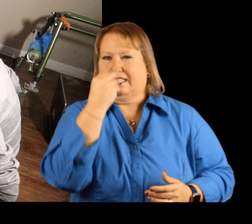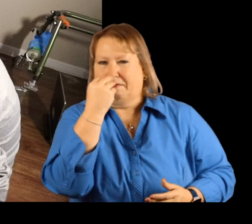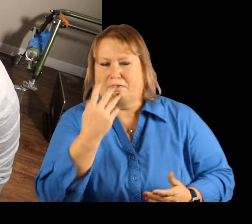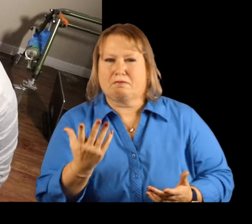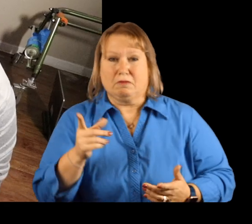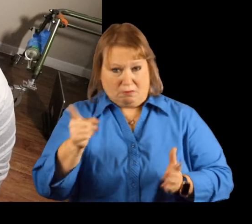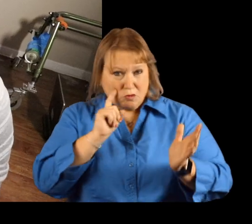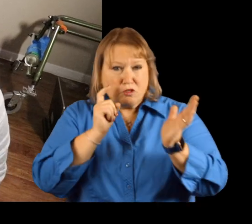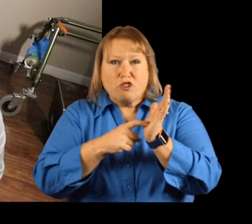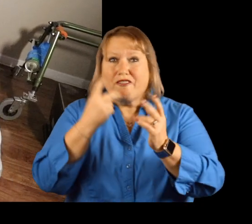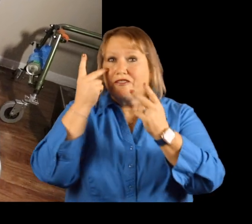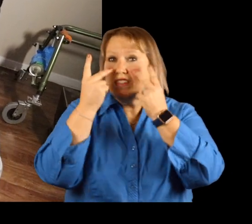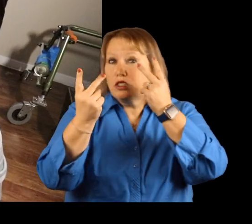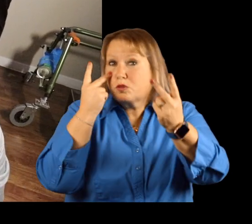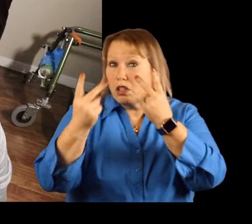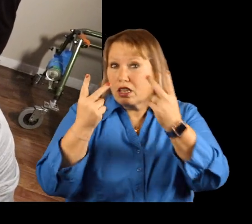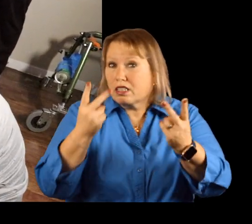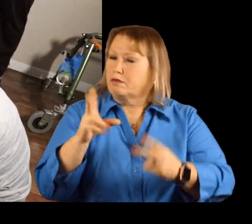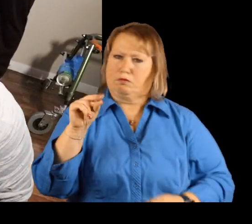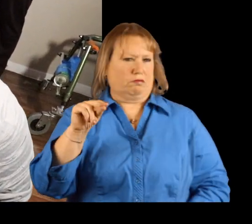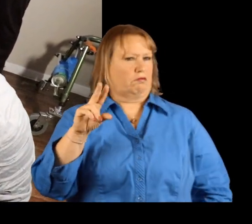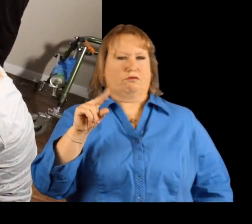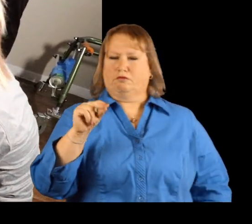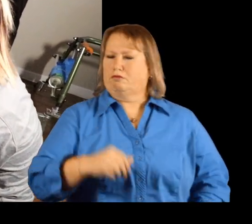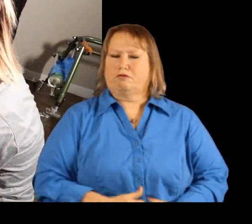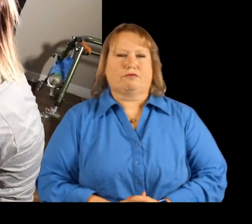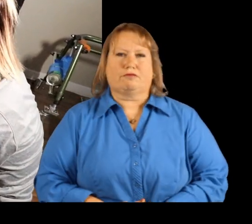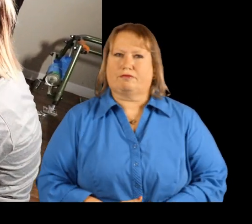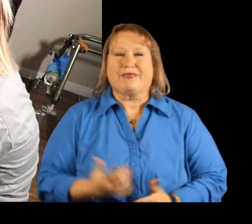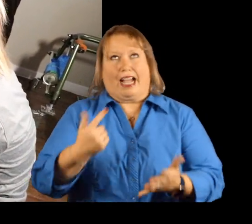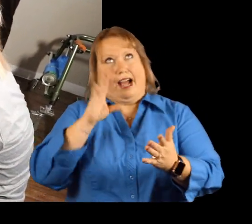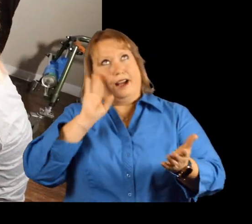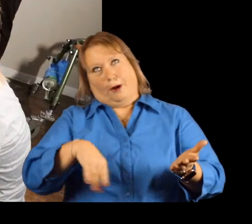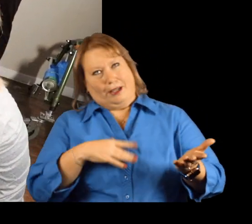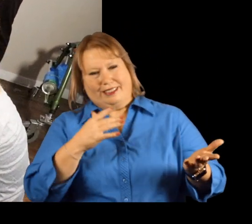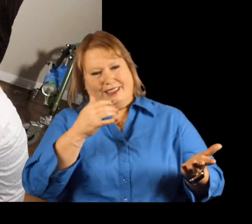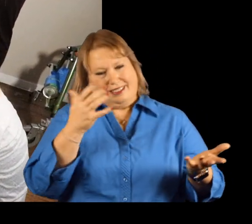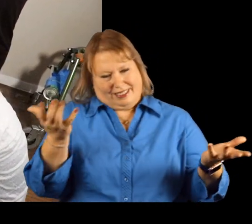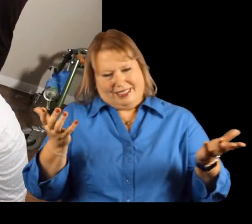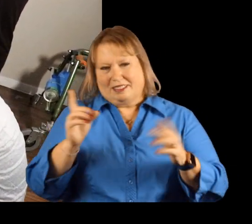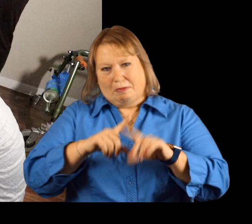Gwenn-Does he recognize people visually? No.